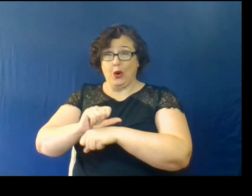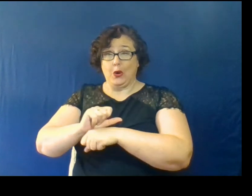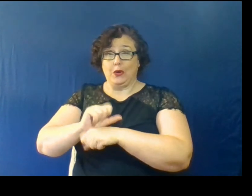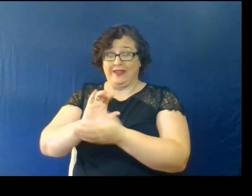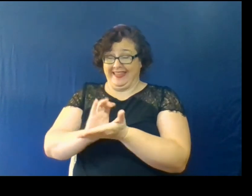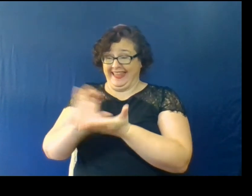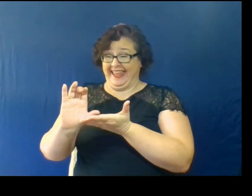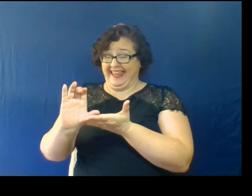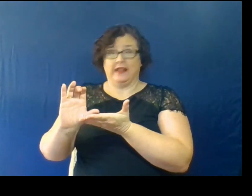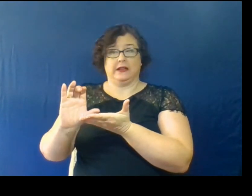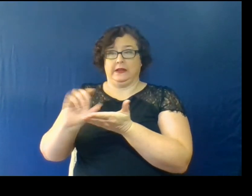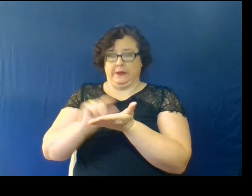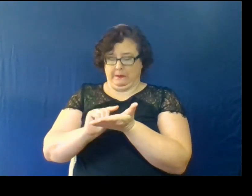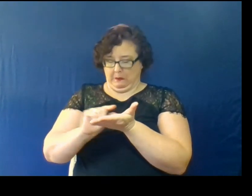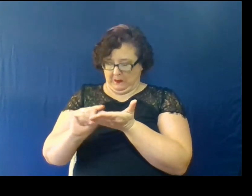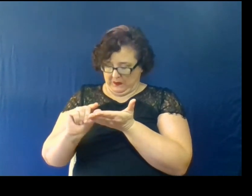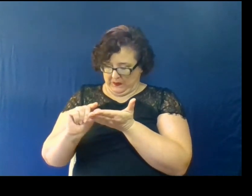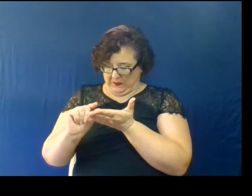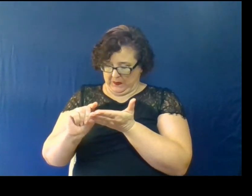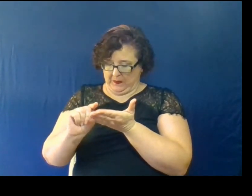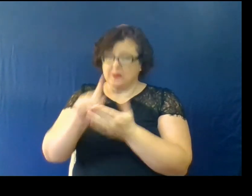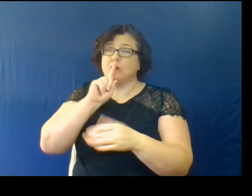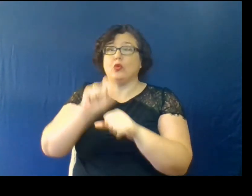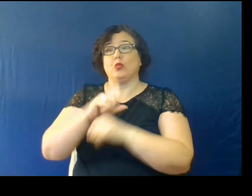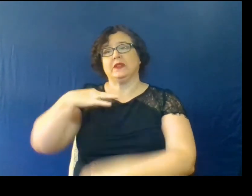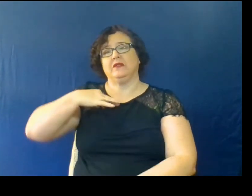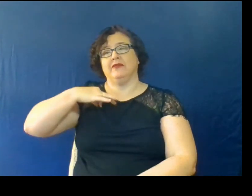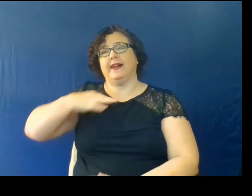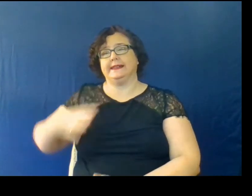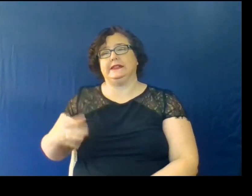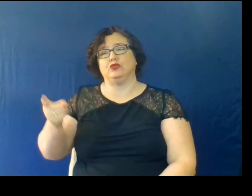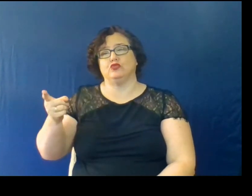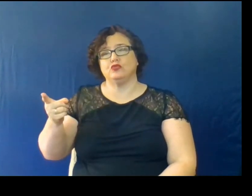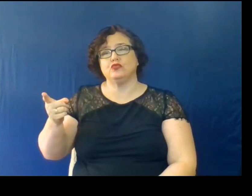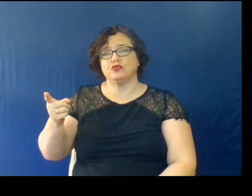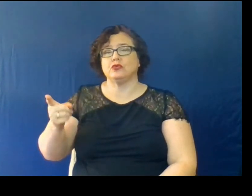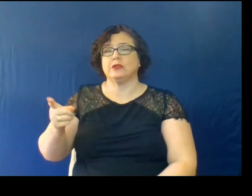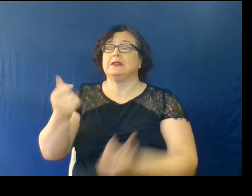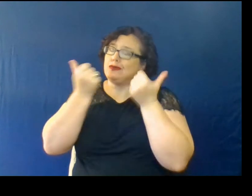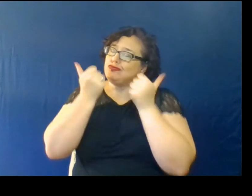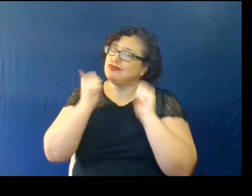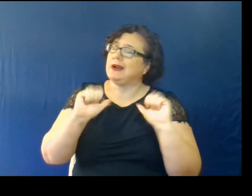They're trying to do a good job but their individual situations that can come up and